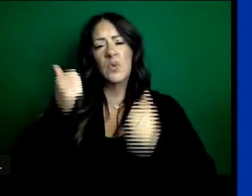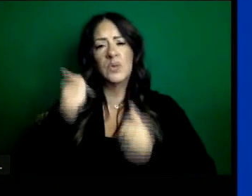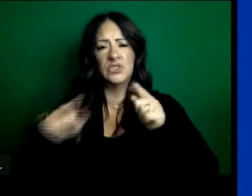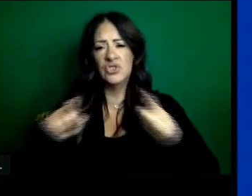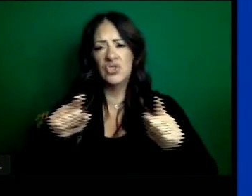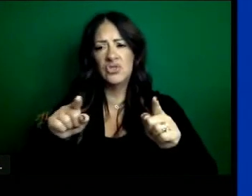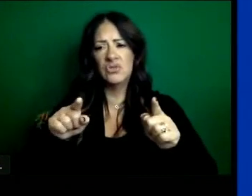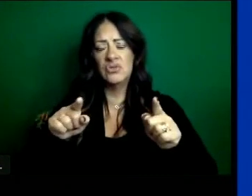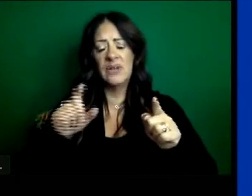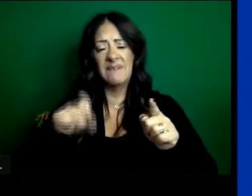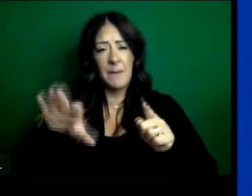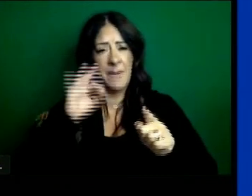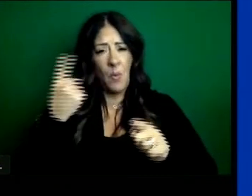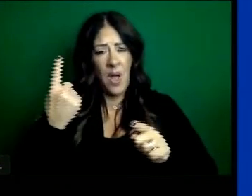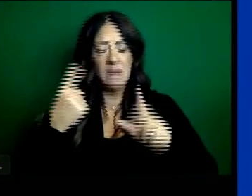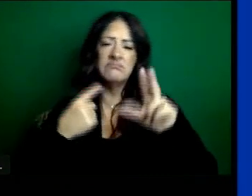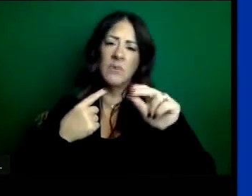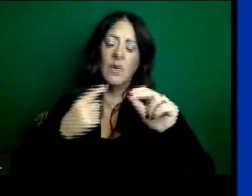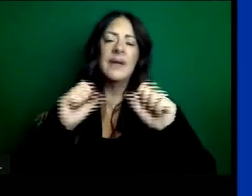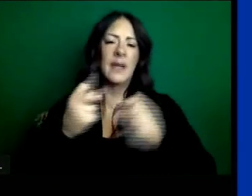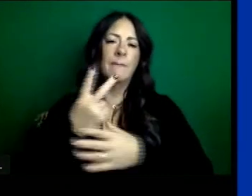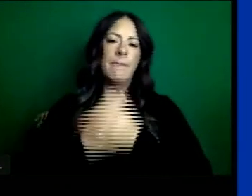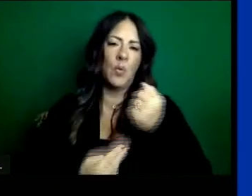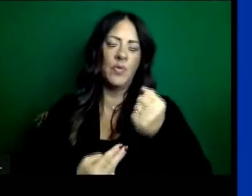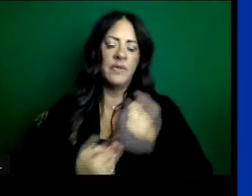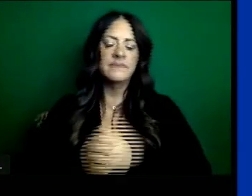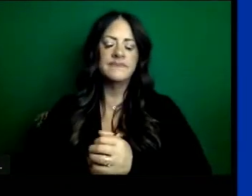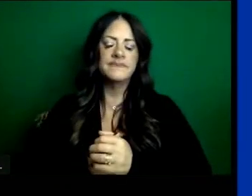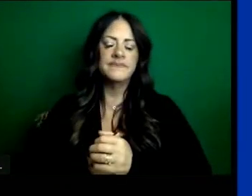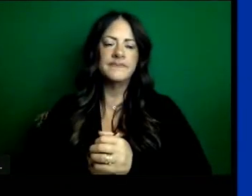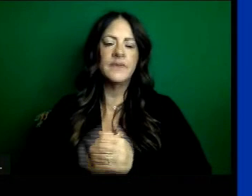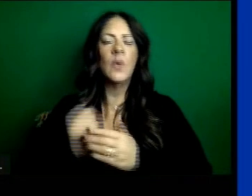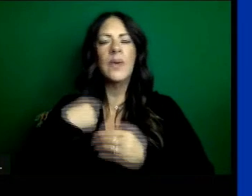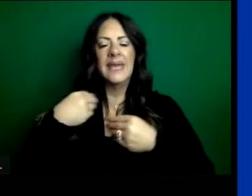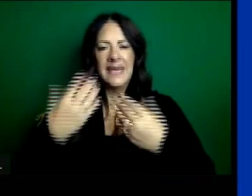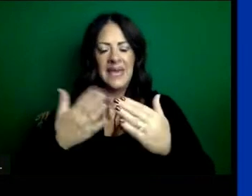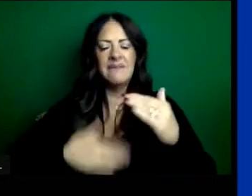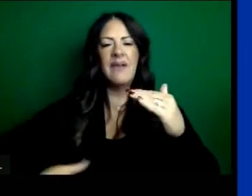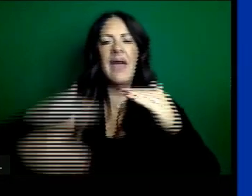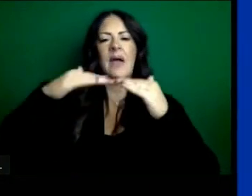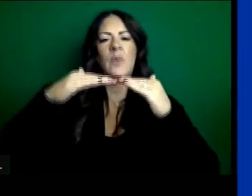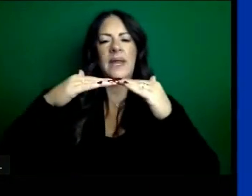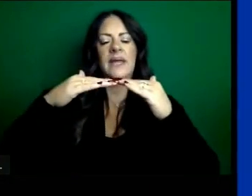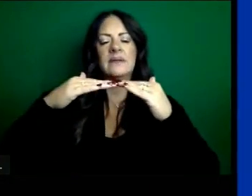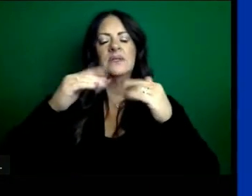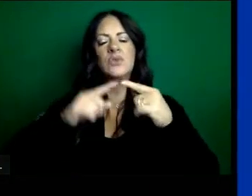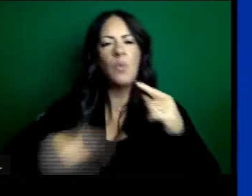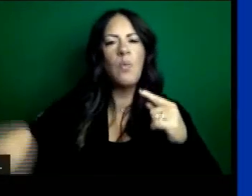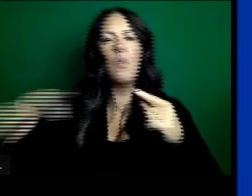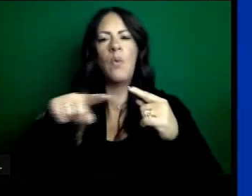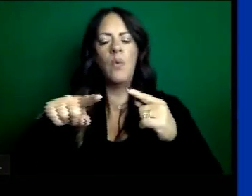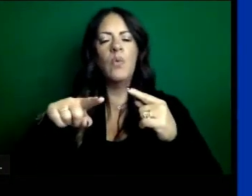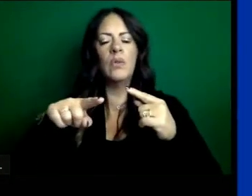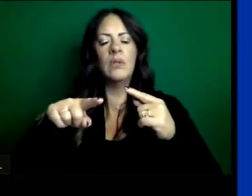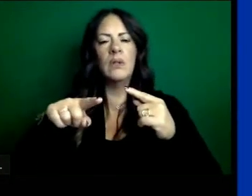AND EQUITY. THIS IS A FALSE CHOICE. WE CAN DO BOTH.